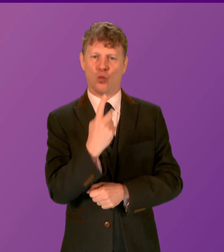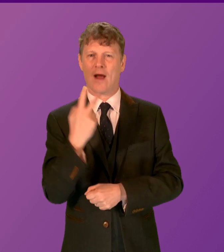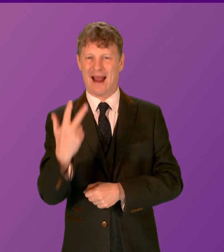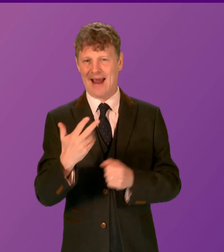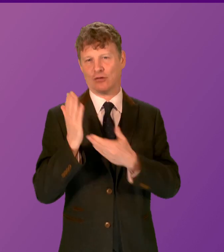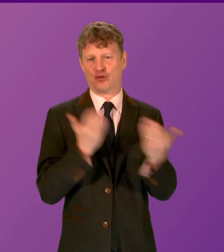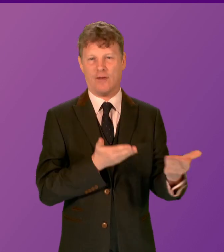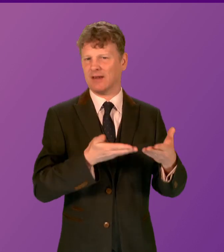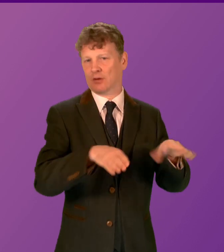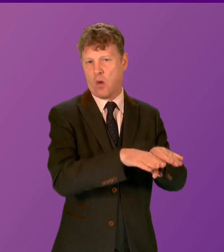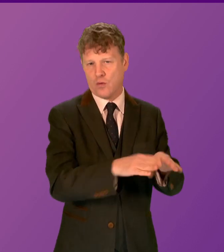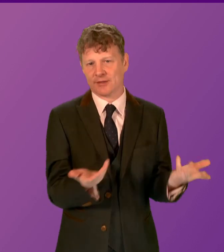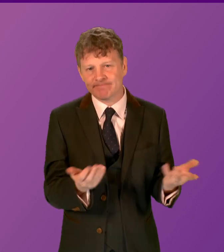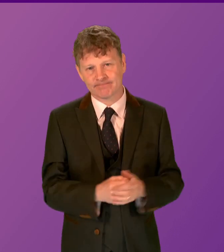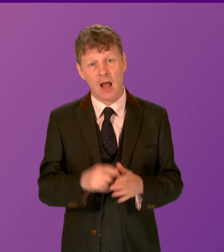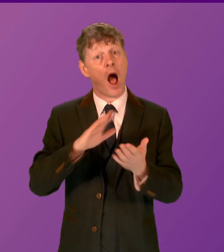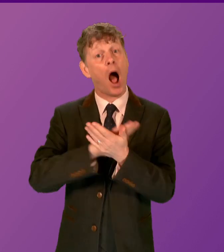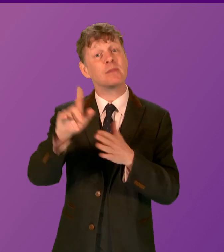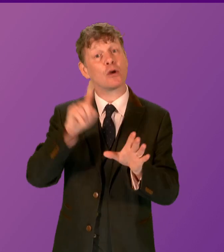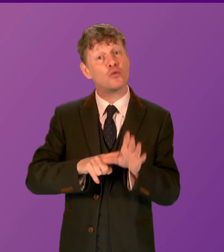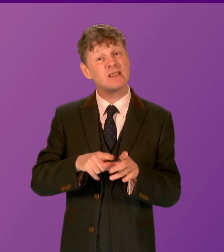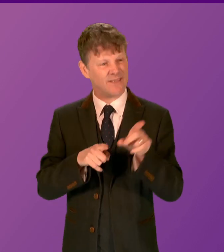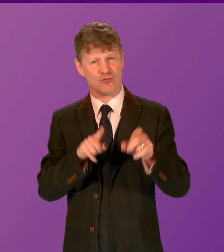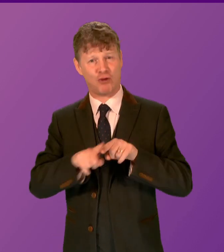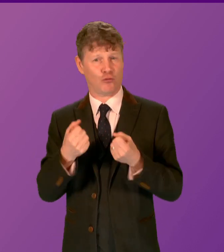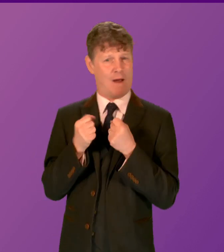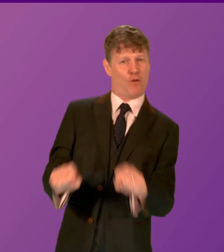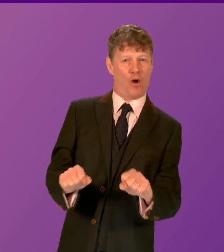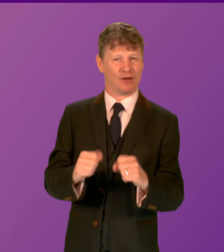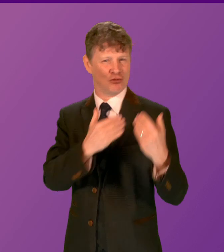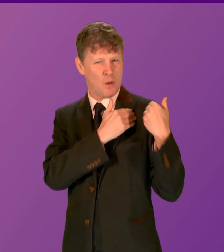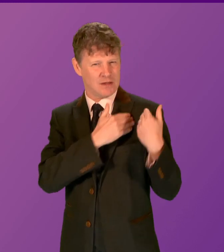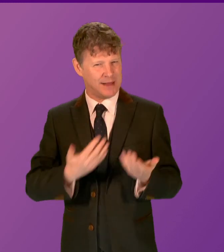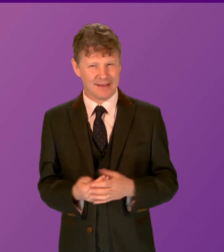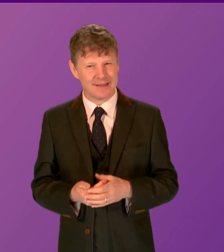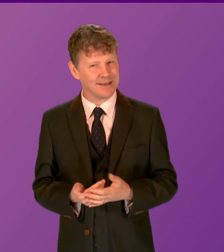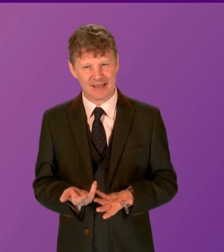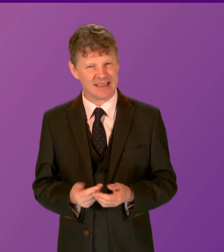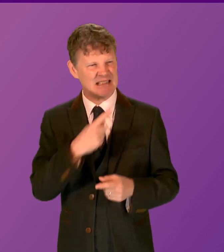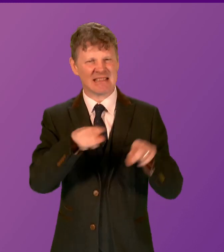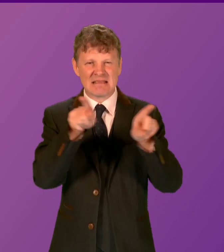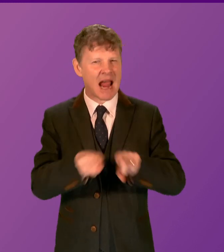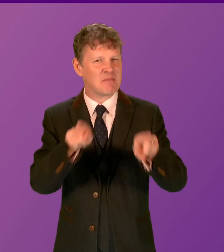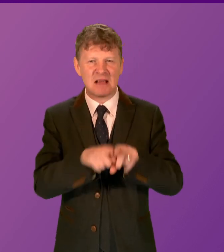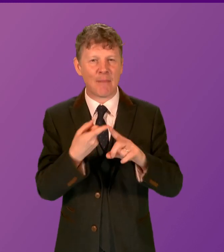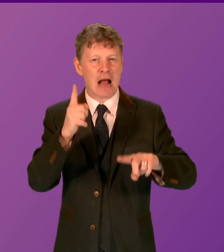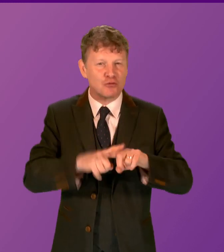Humza Yousaf is trying to avoid responsibility and is using the same excuses as Nicola Sturgeon used.